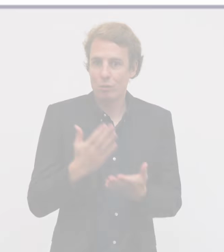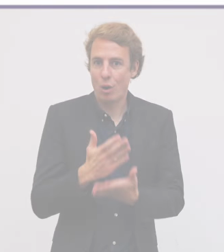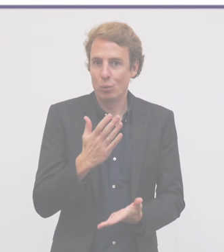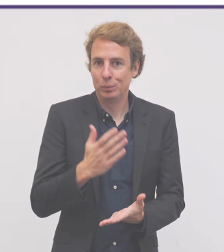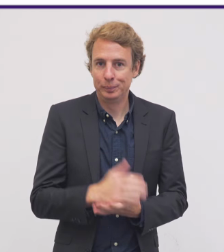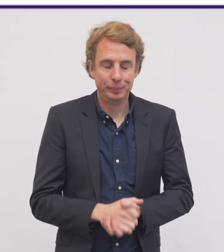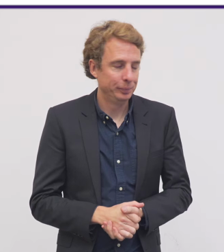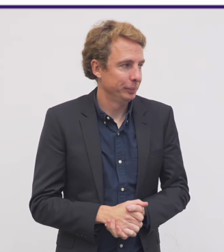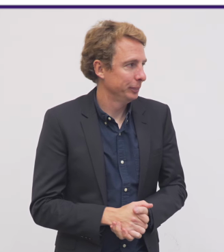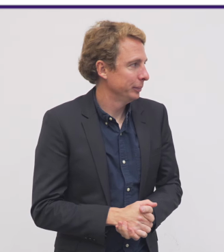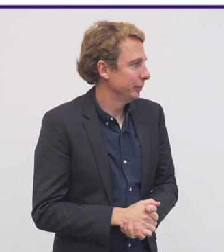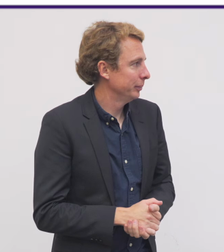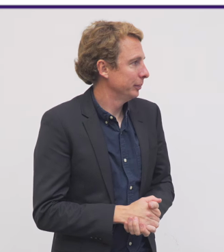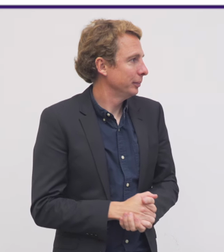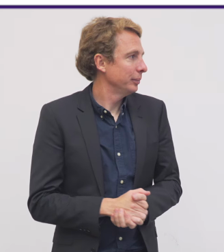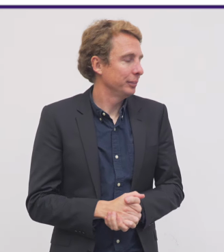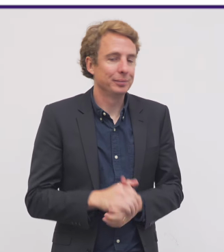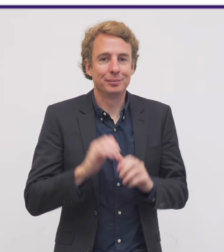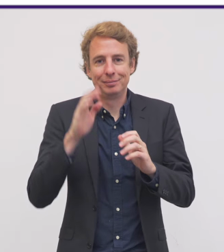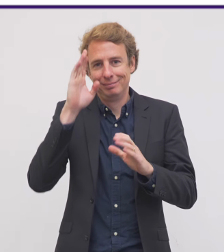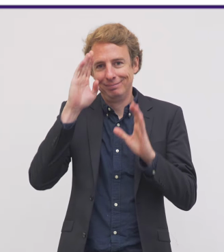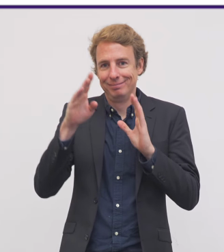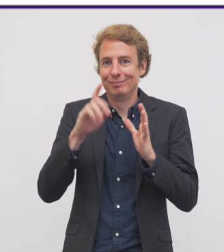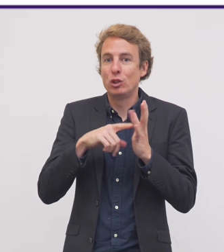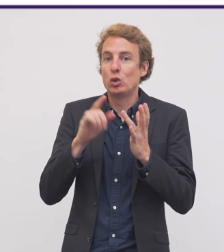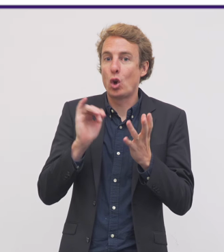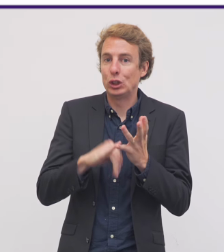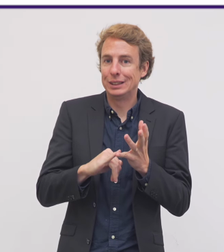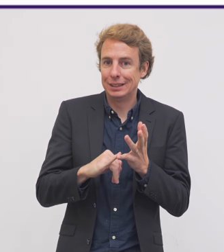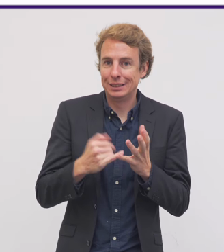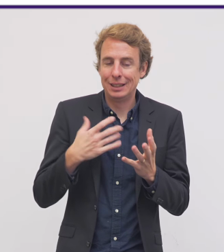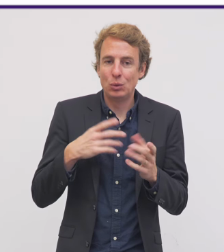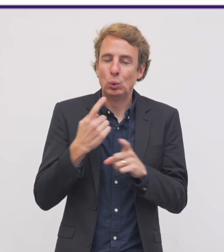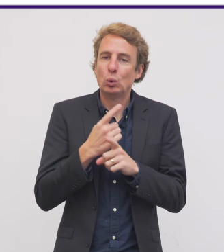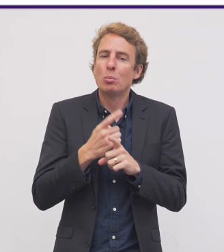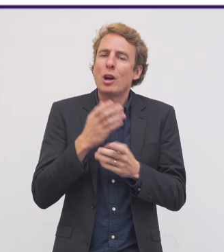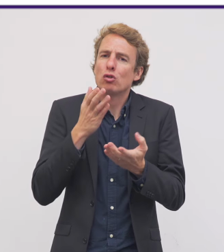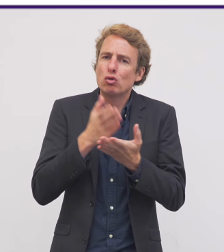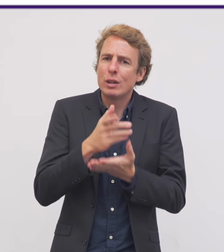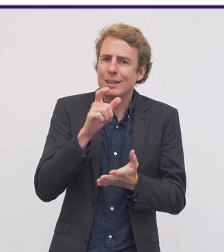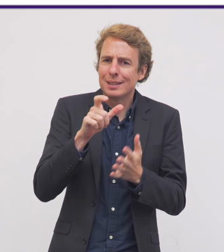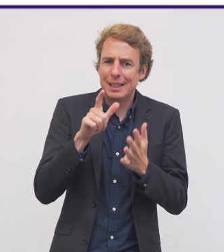Hi, I'm Jos, and I want to talk about the real CI/CD and how it's communication,